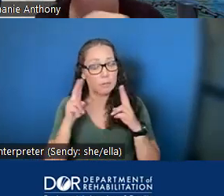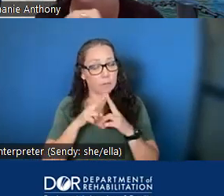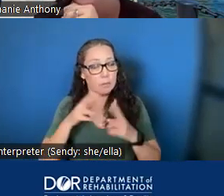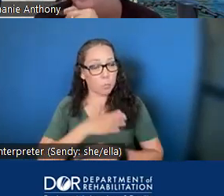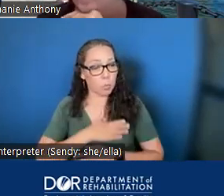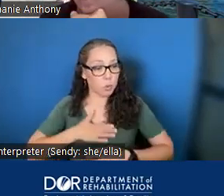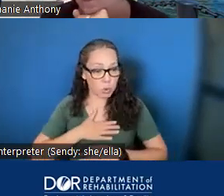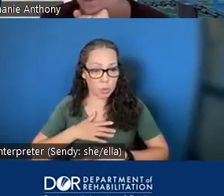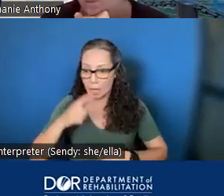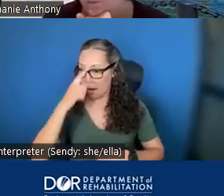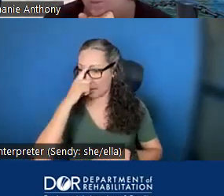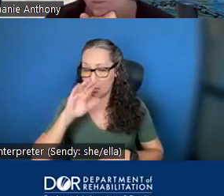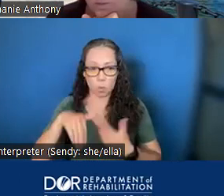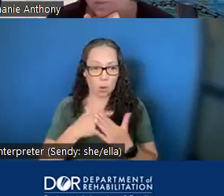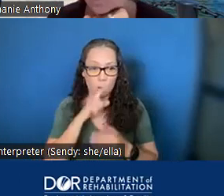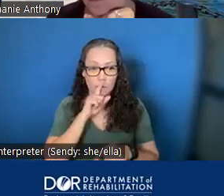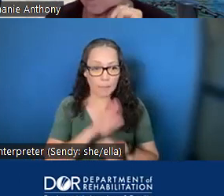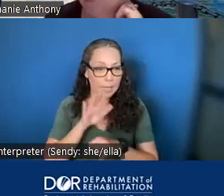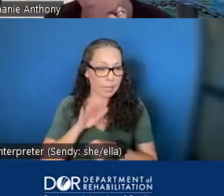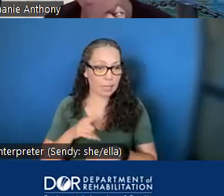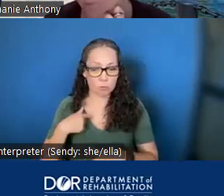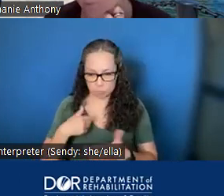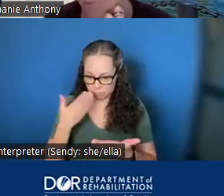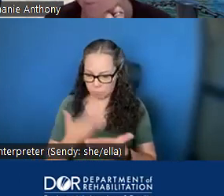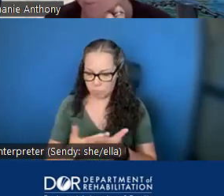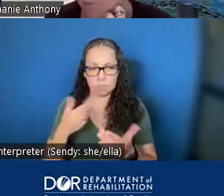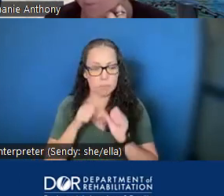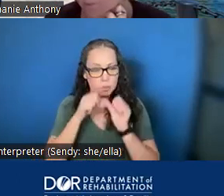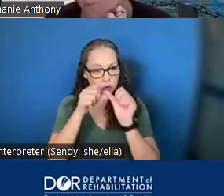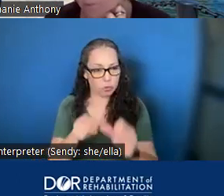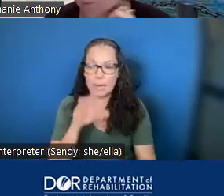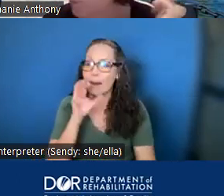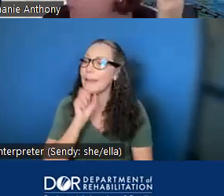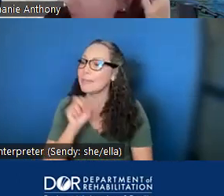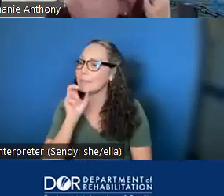of us are very committed to ensuring right that it's it's aging and disability and that